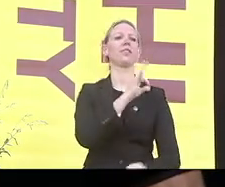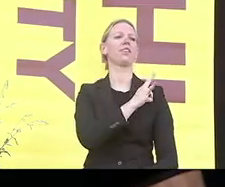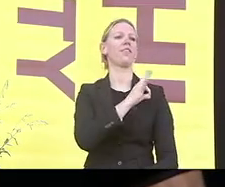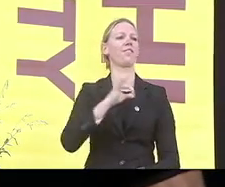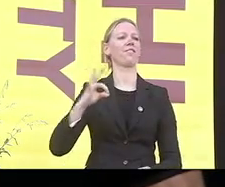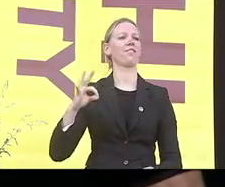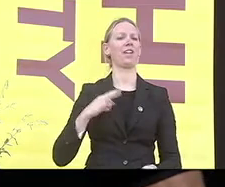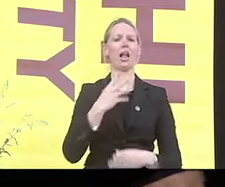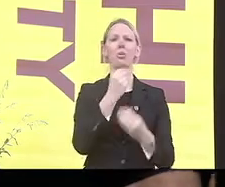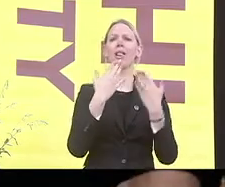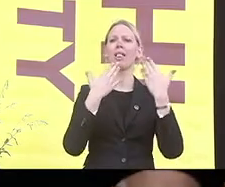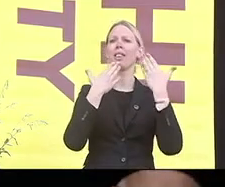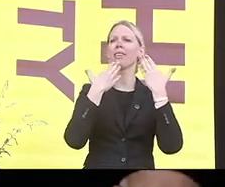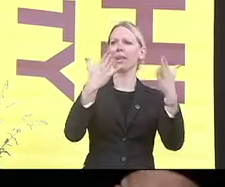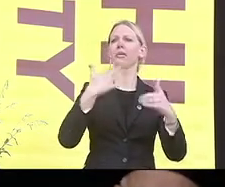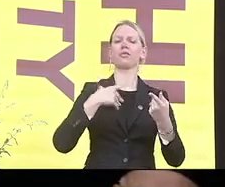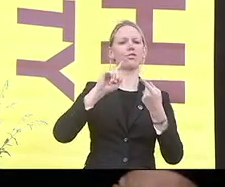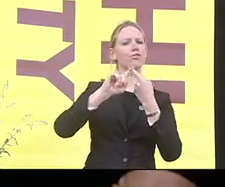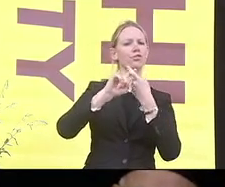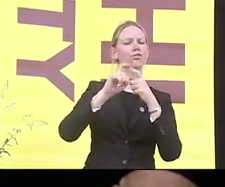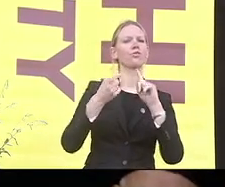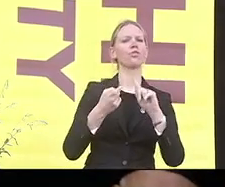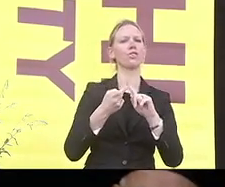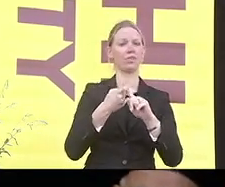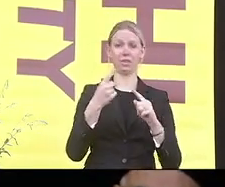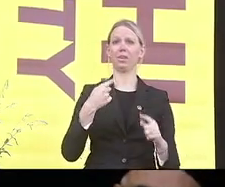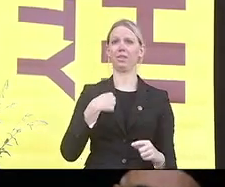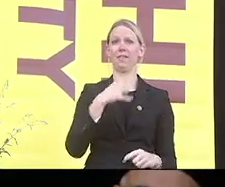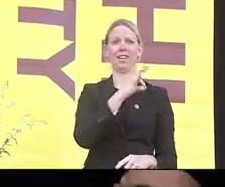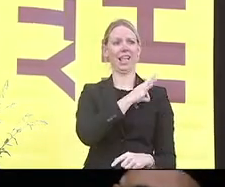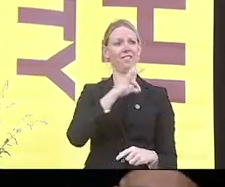to thank my colleagues and friends on the faculty for allowing me to occupy